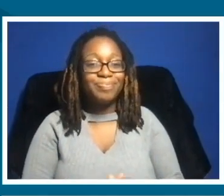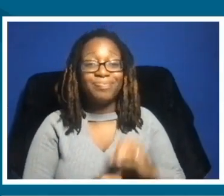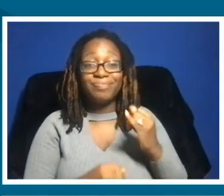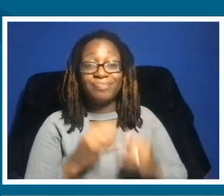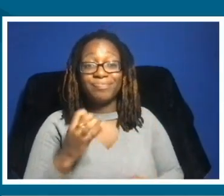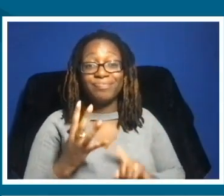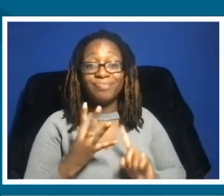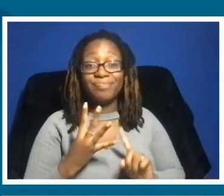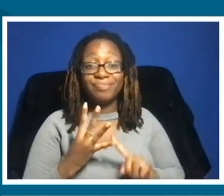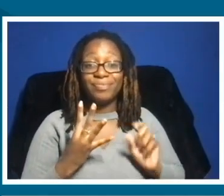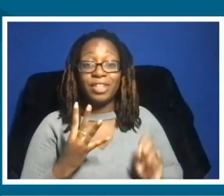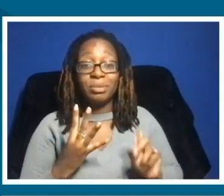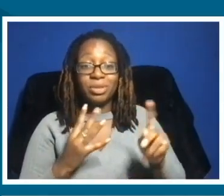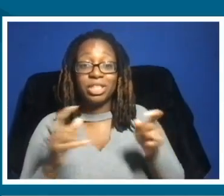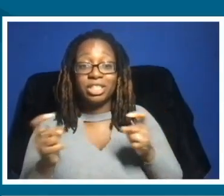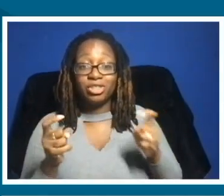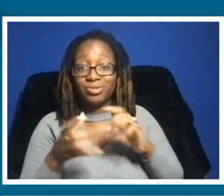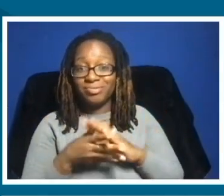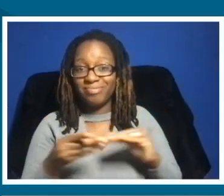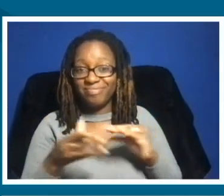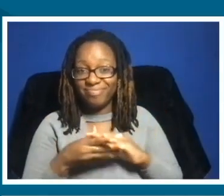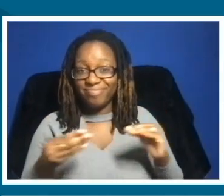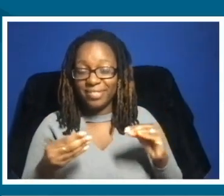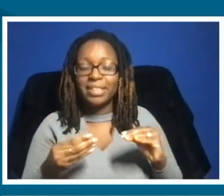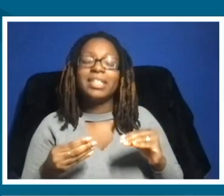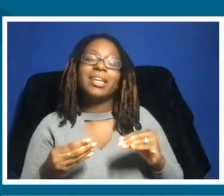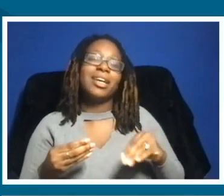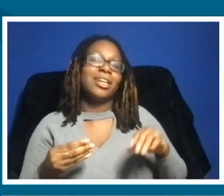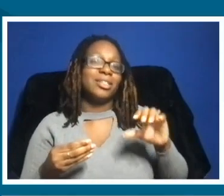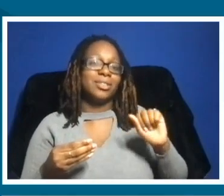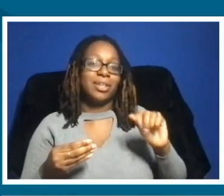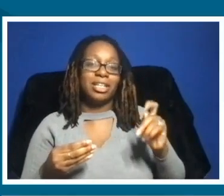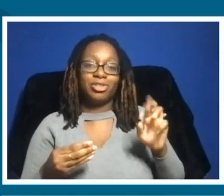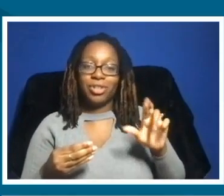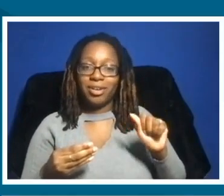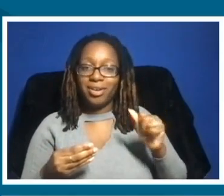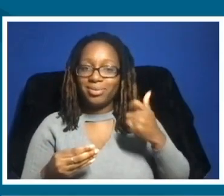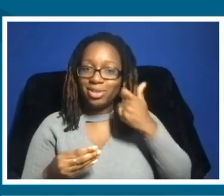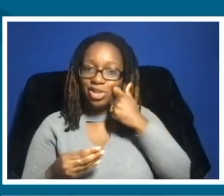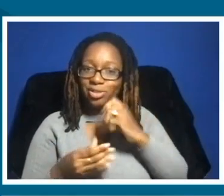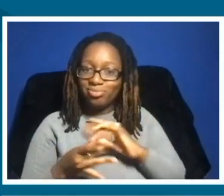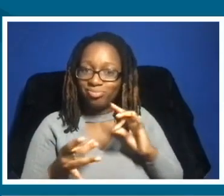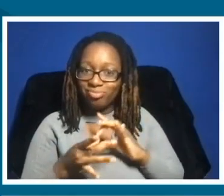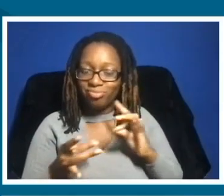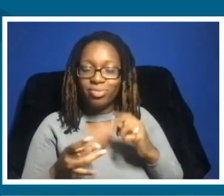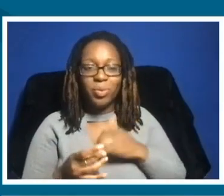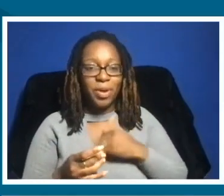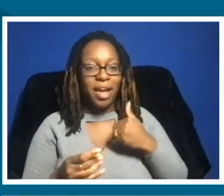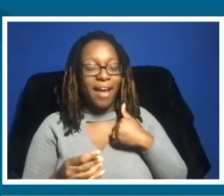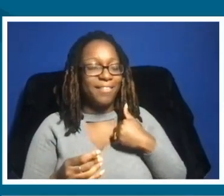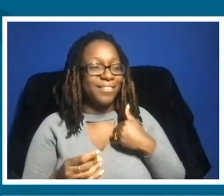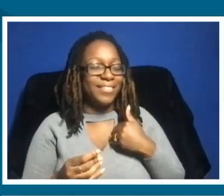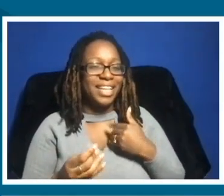to control the narrative as andrea was talking about we have this um sometimes